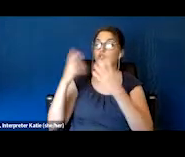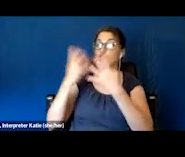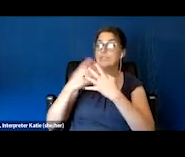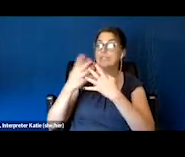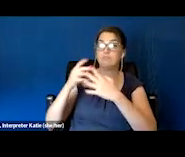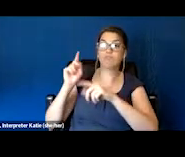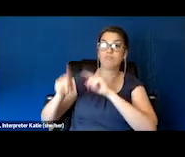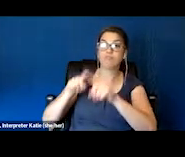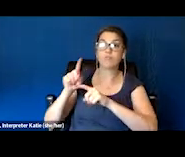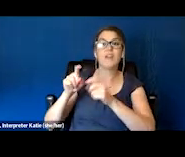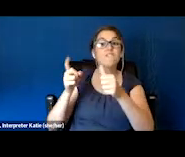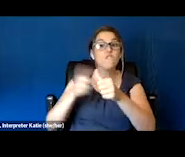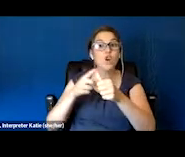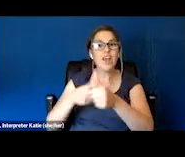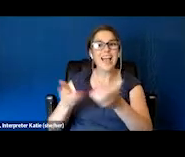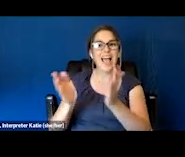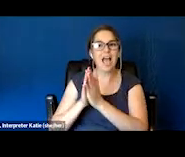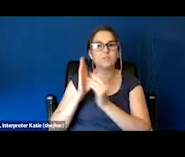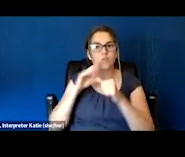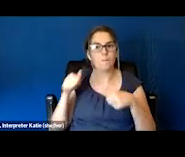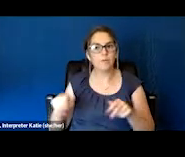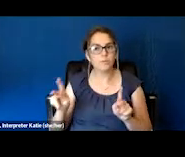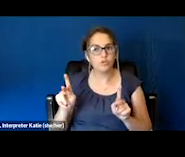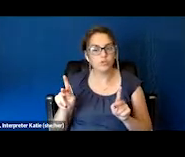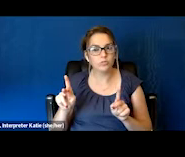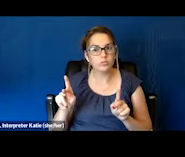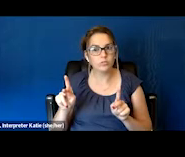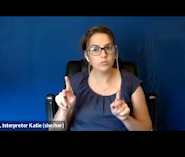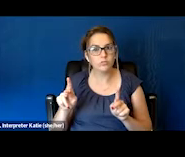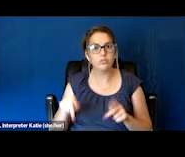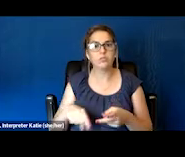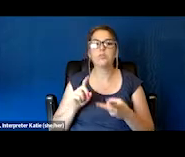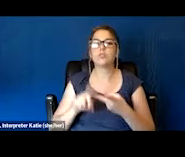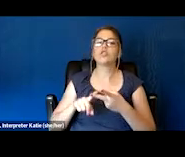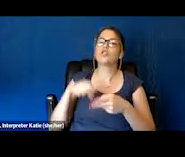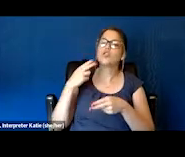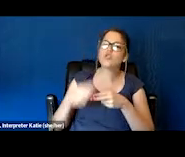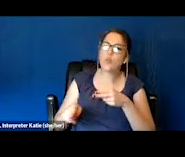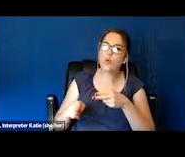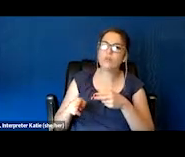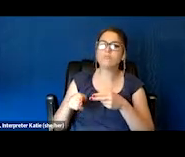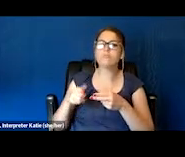and you wanna use short validated tools wherever possible. This goes back to that being concise